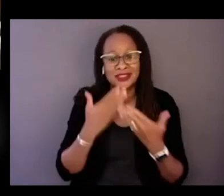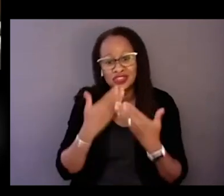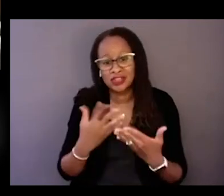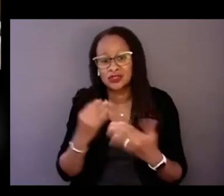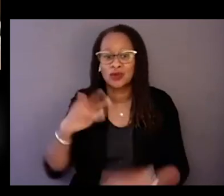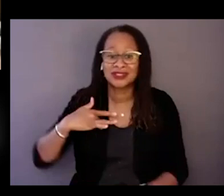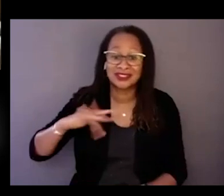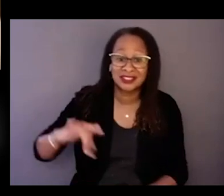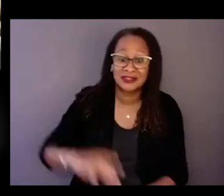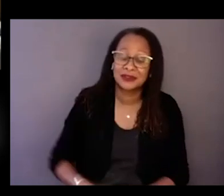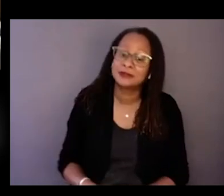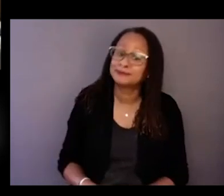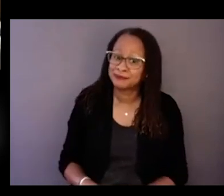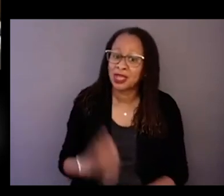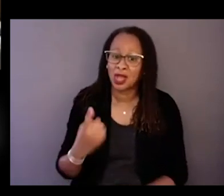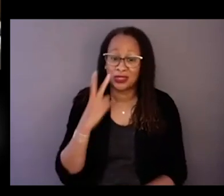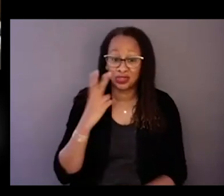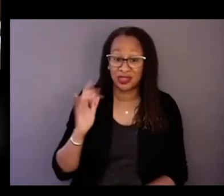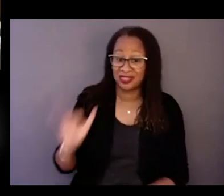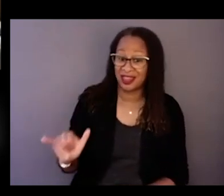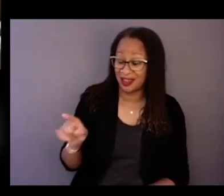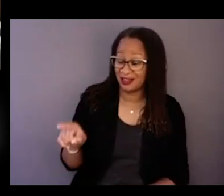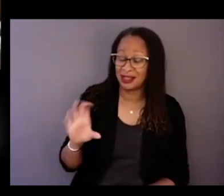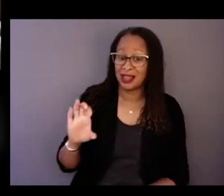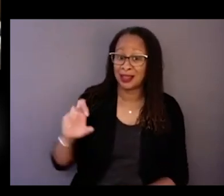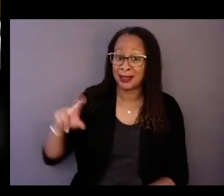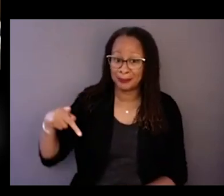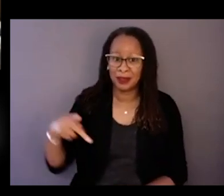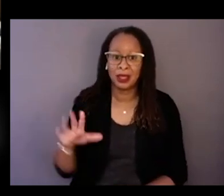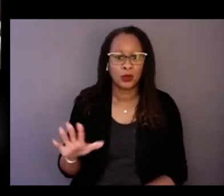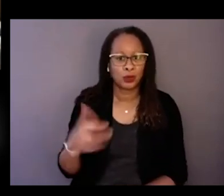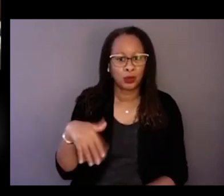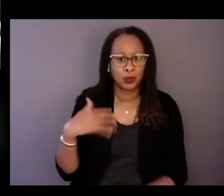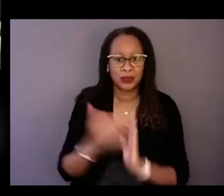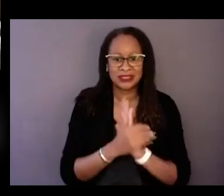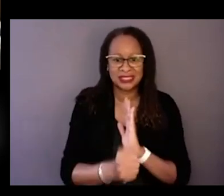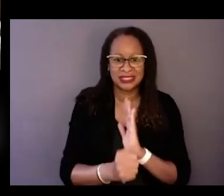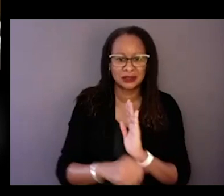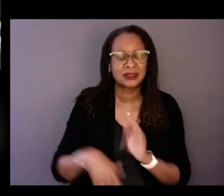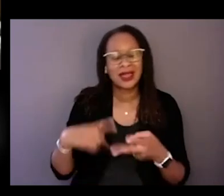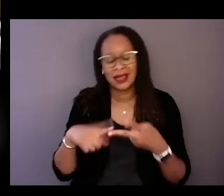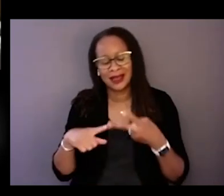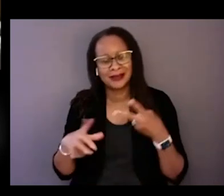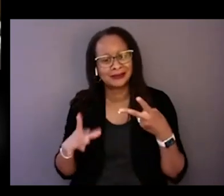So I always look at that clip and I think, wow she has extraordinary gifts. And wow, perhaps to some extent,